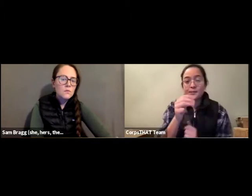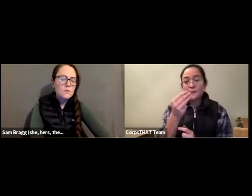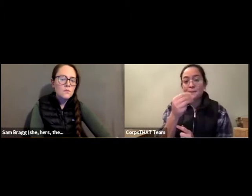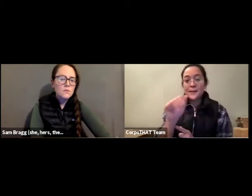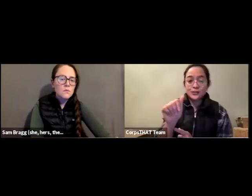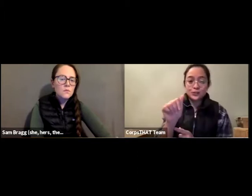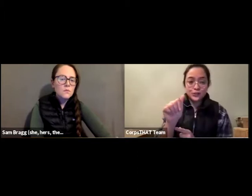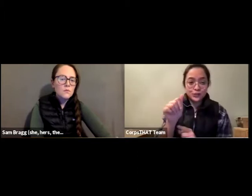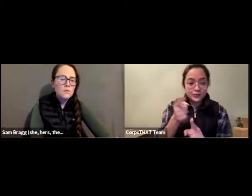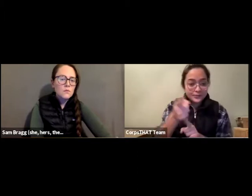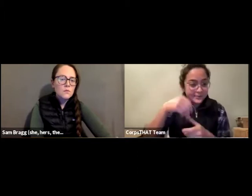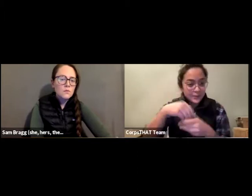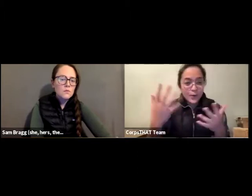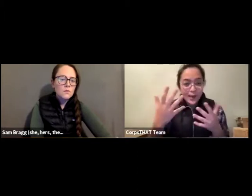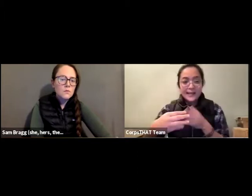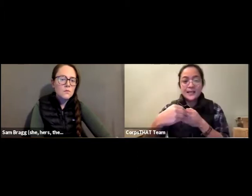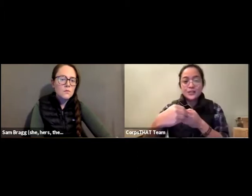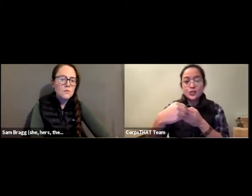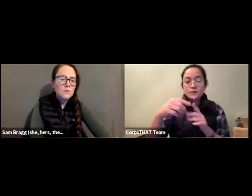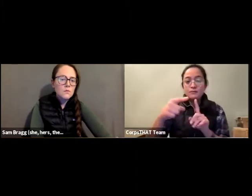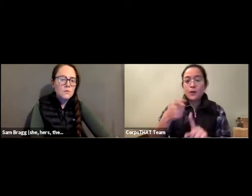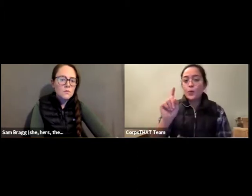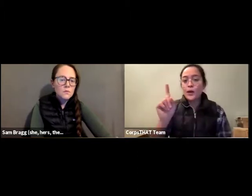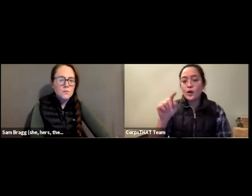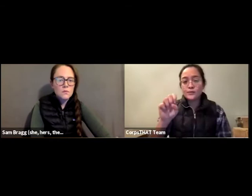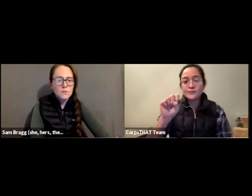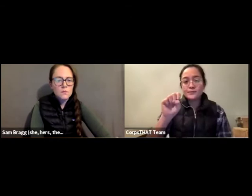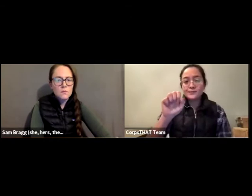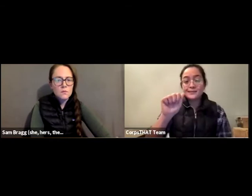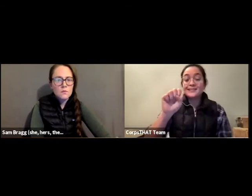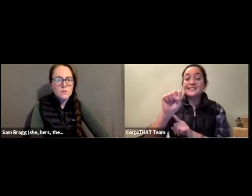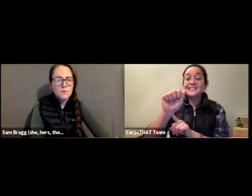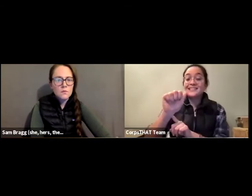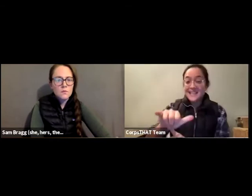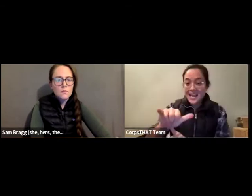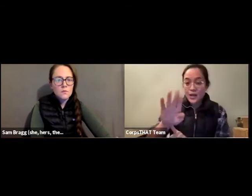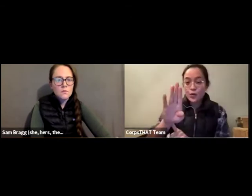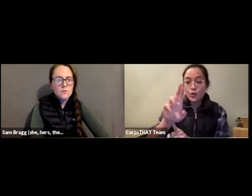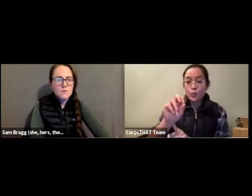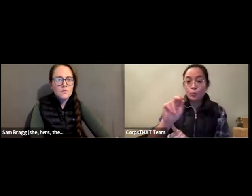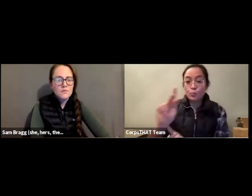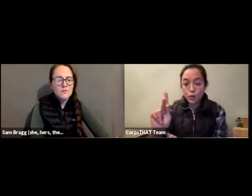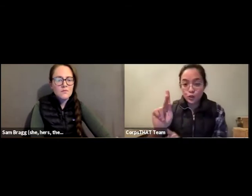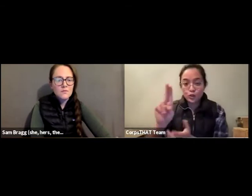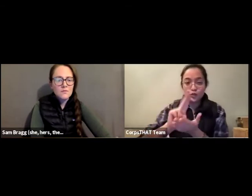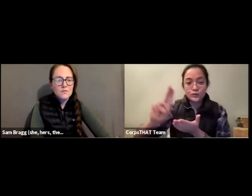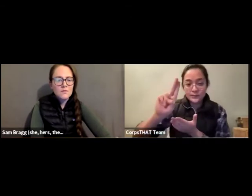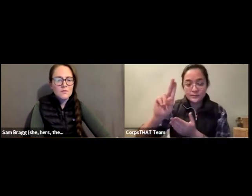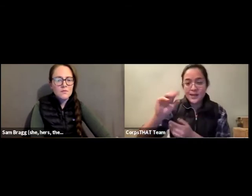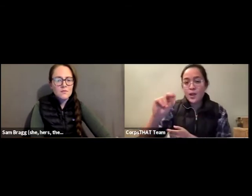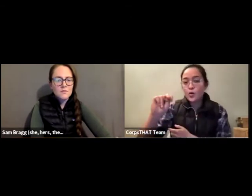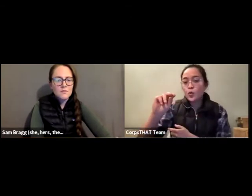Sam recently graduated with a Master's in outdoor leadership from Saybrook University